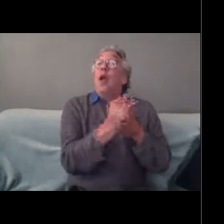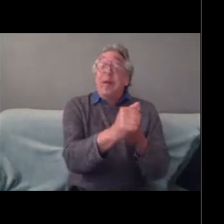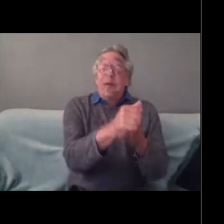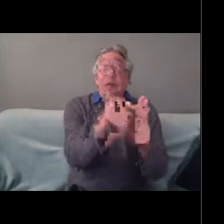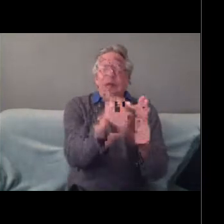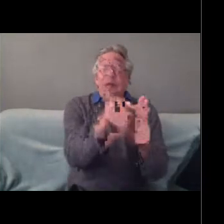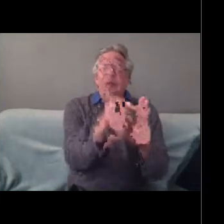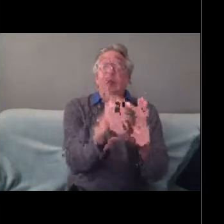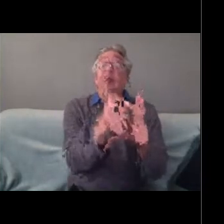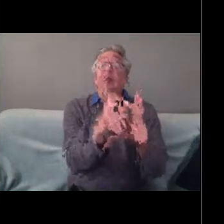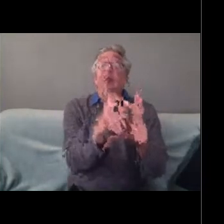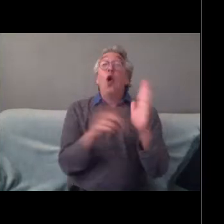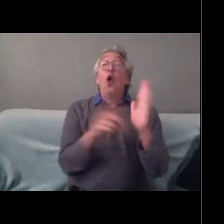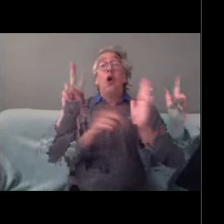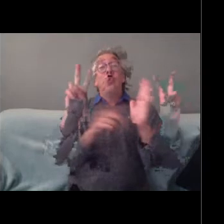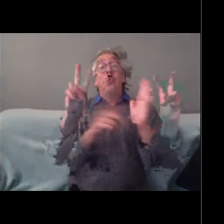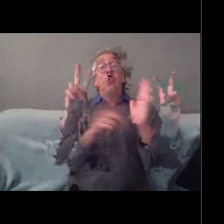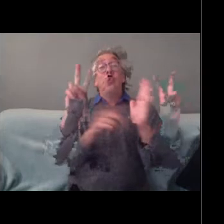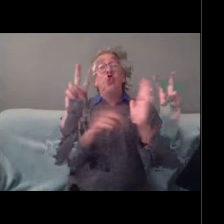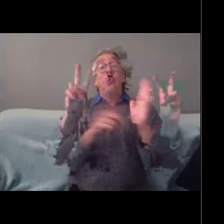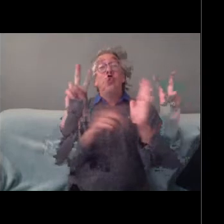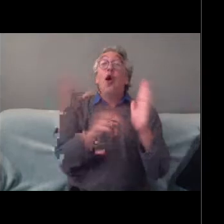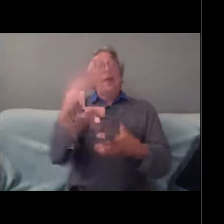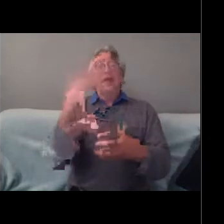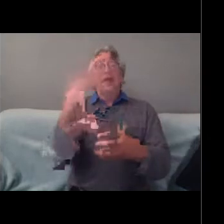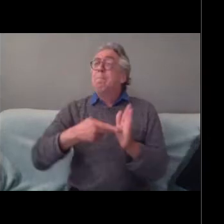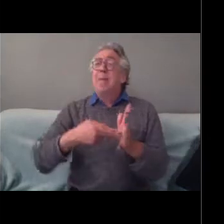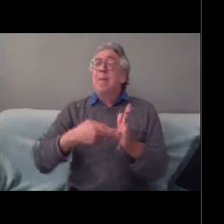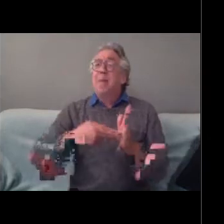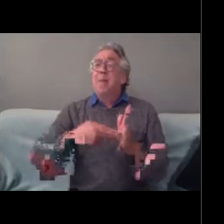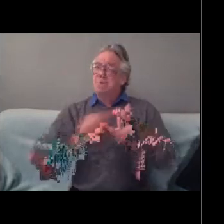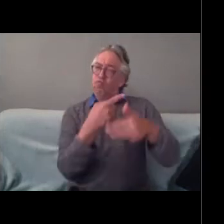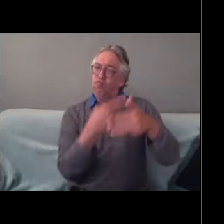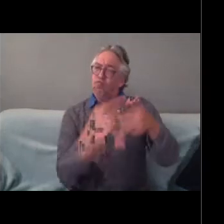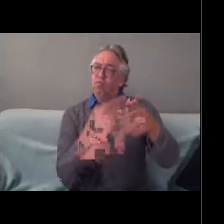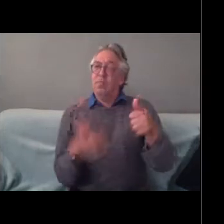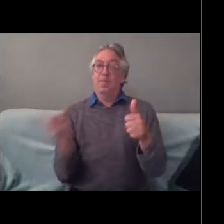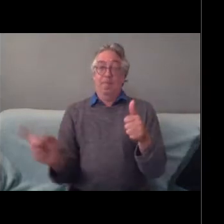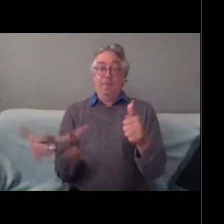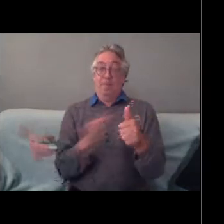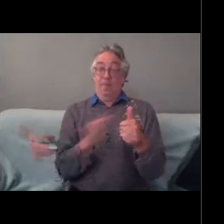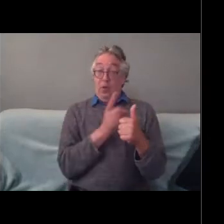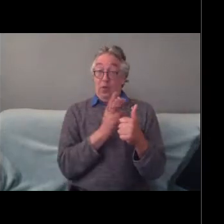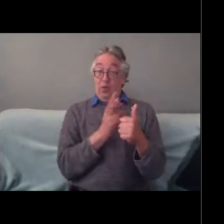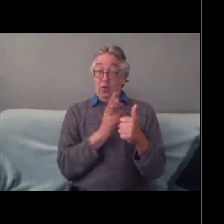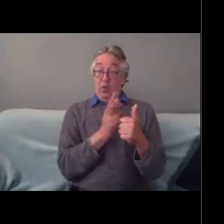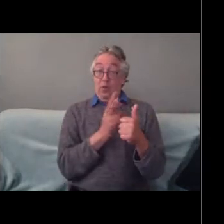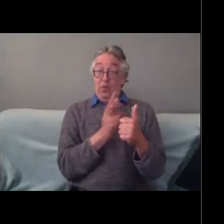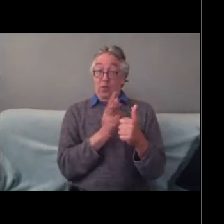And third one is actually about young people with disabilities.